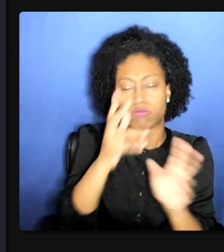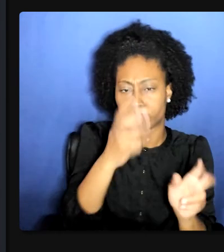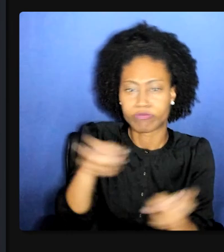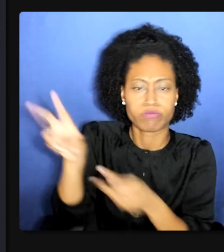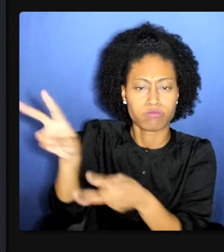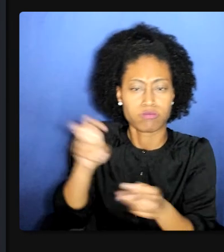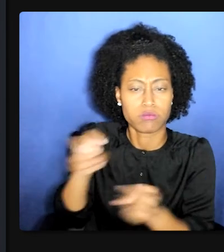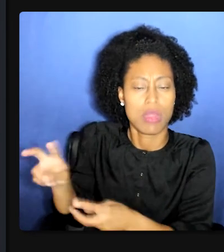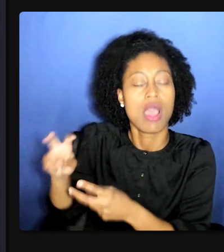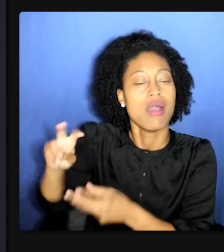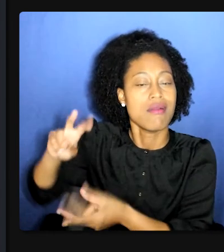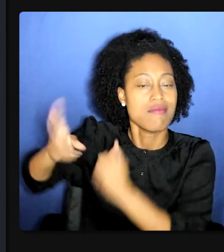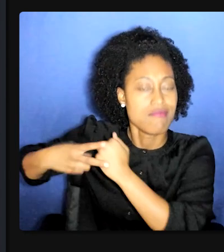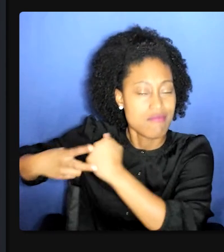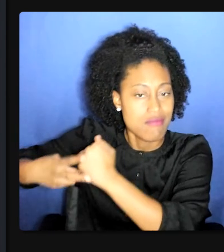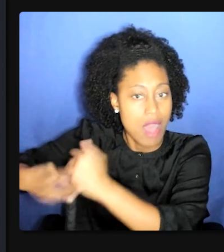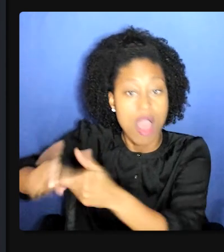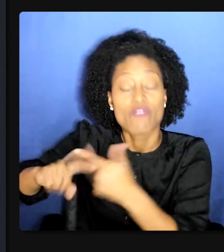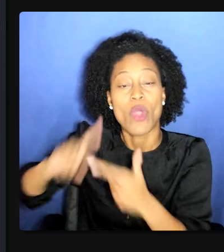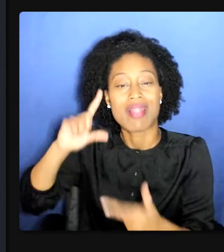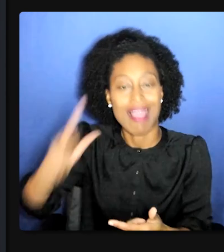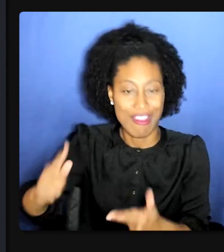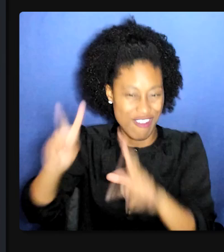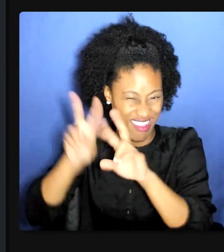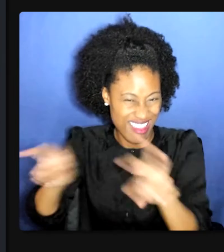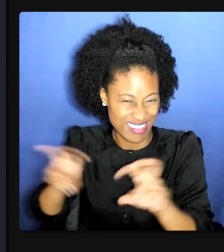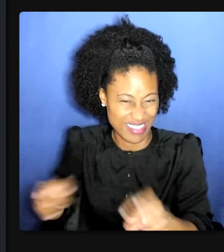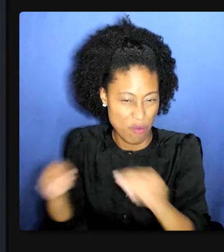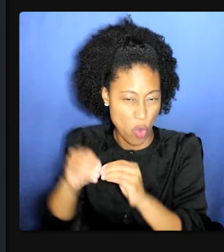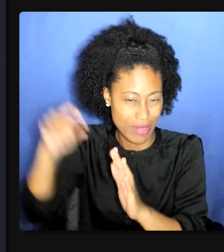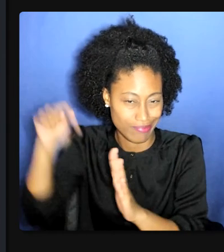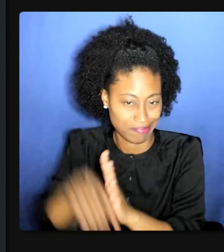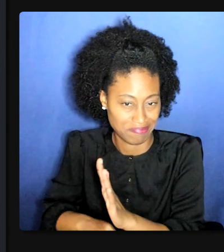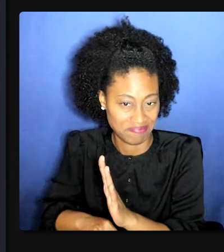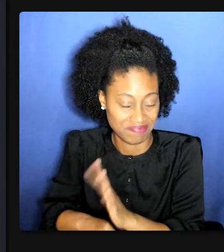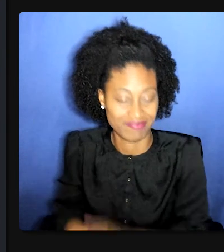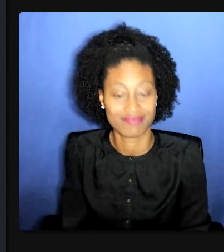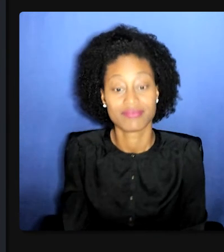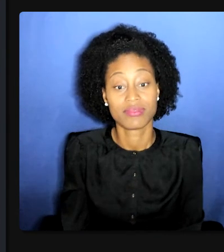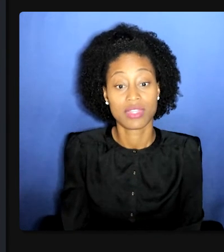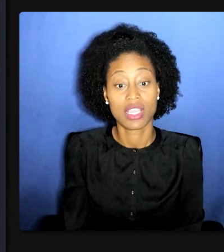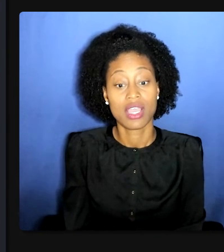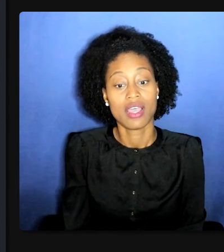with your custom analytics tool for further analysis. Now, just to close on the loop,